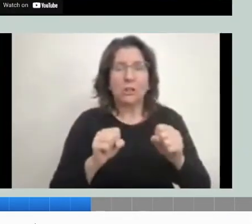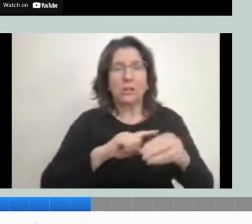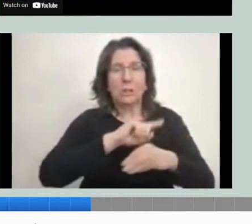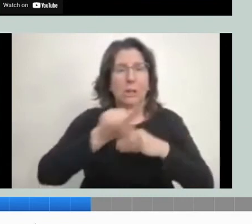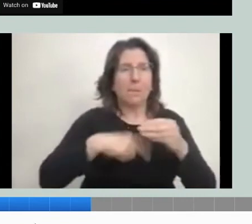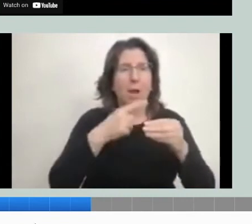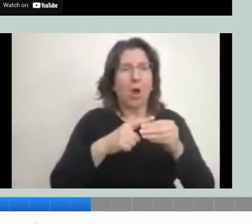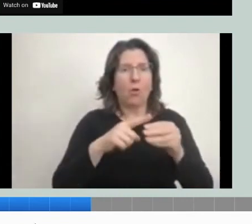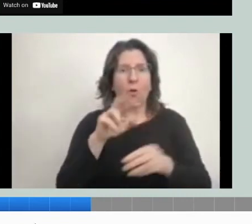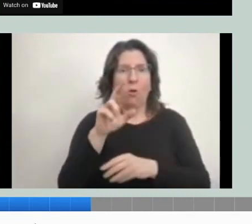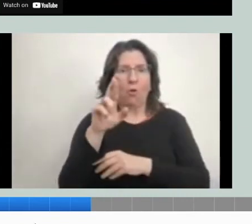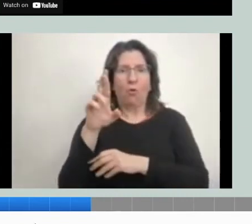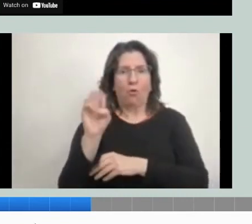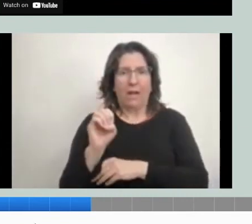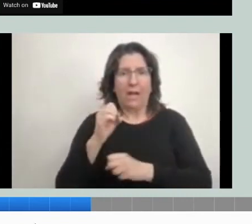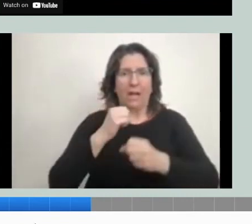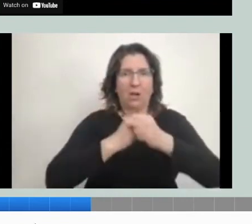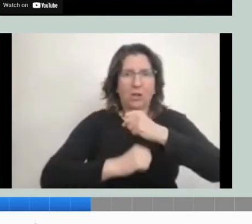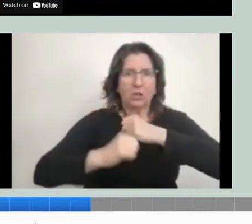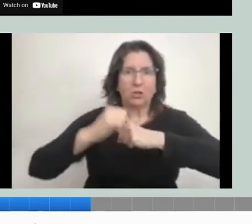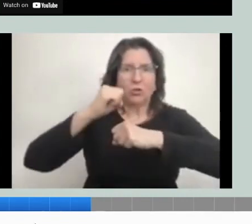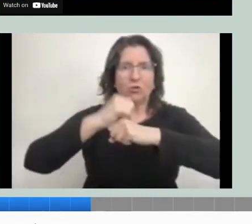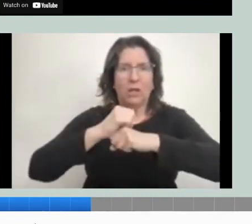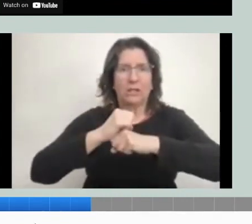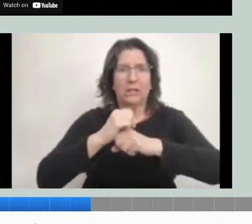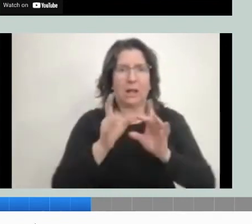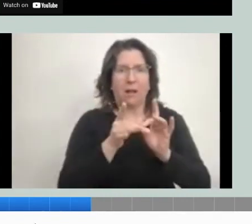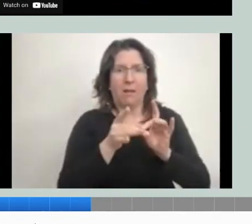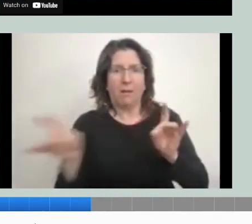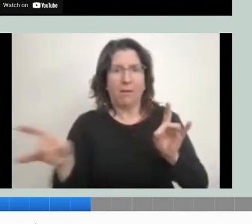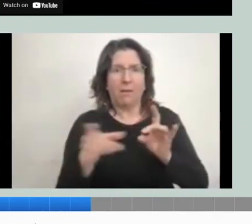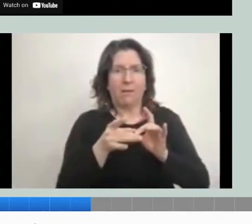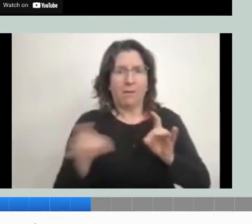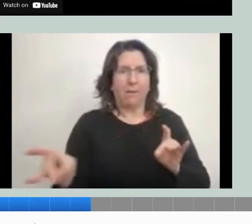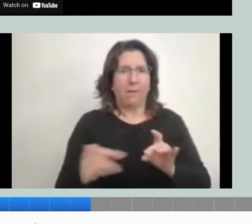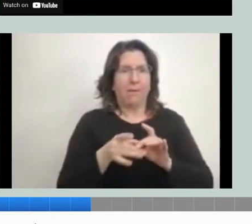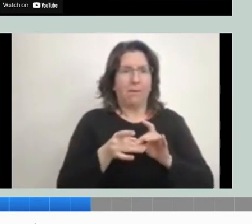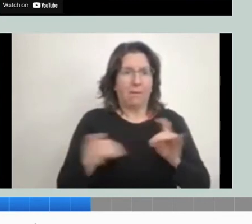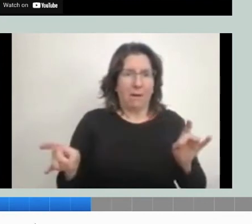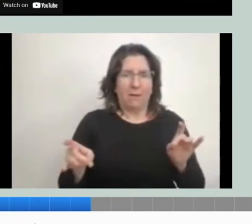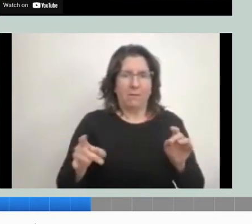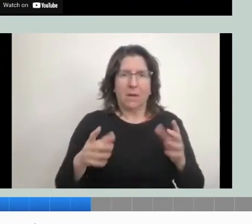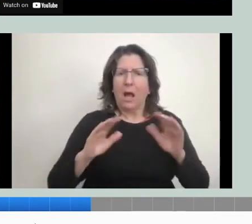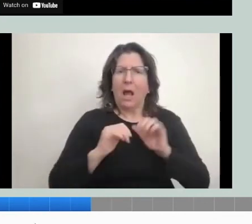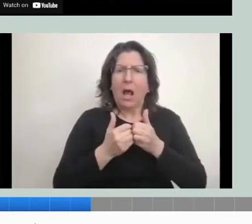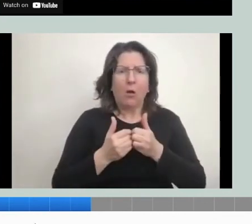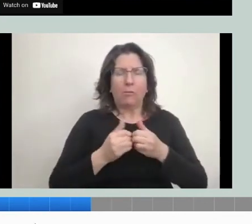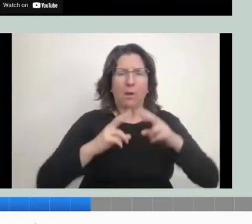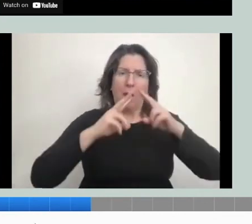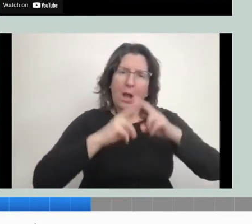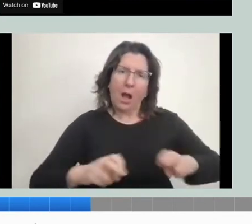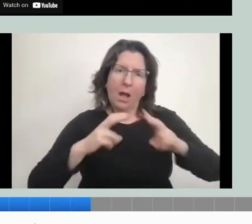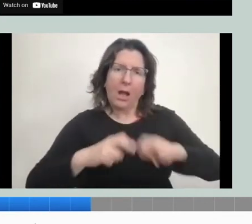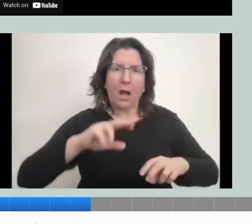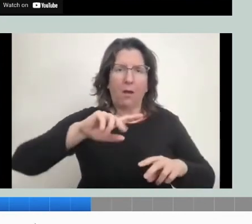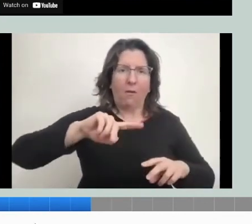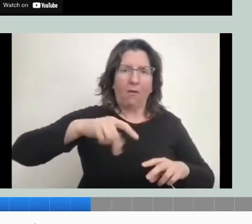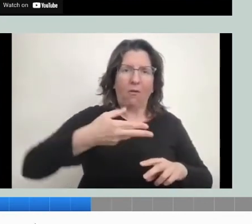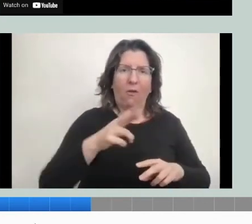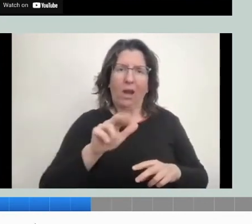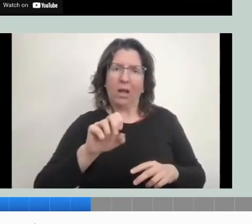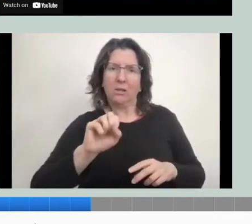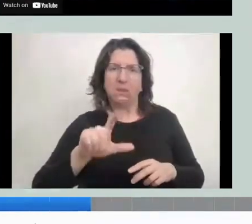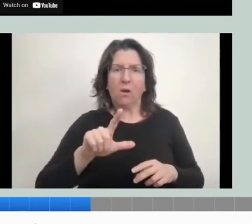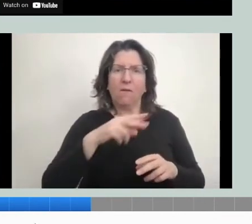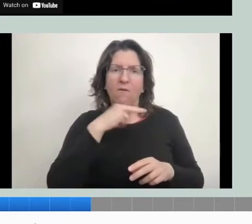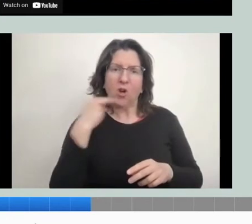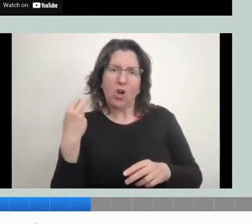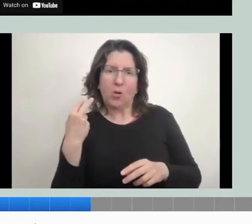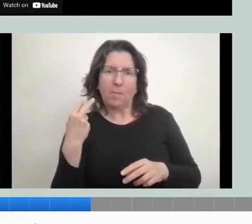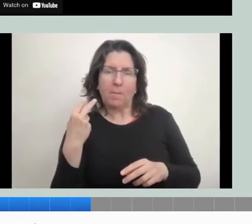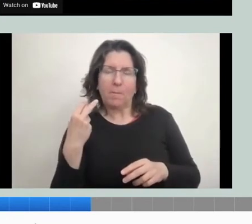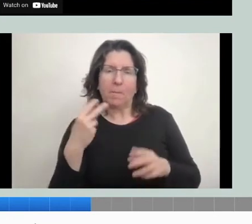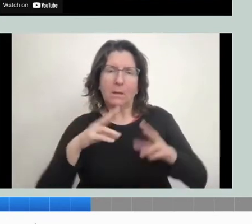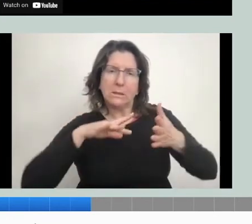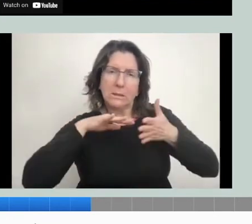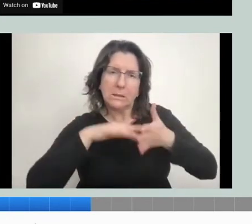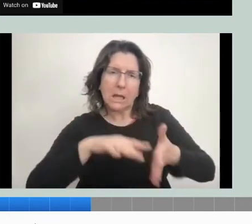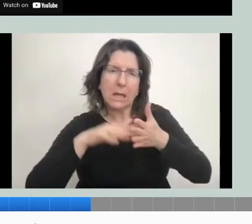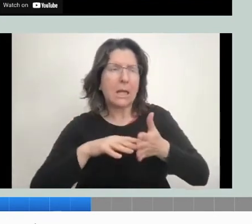Continuing with 'reconstructing,' we're going to explore how it can be applied to analyzing phrasal verbs.